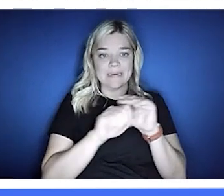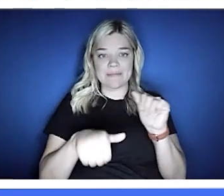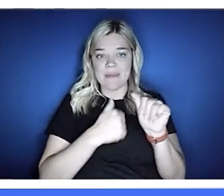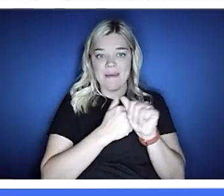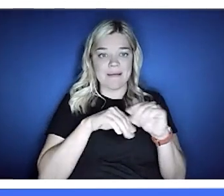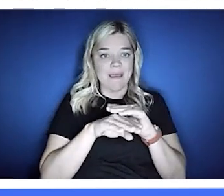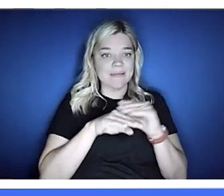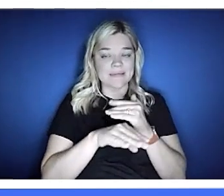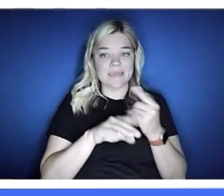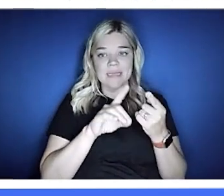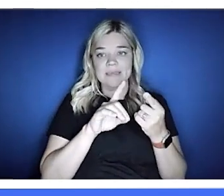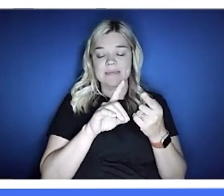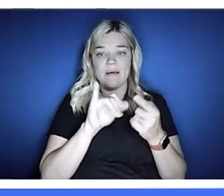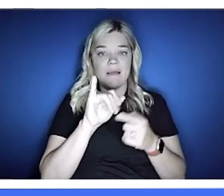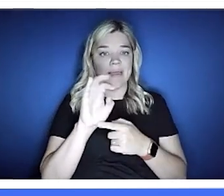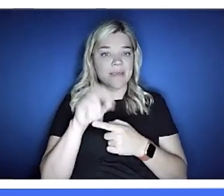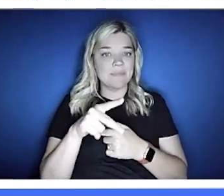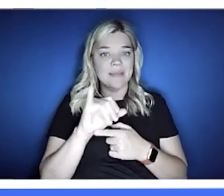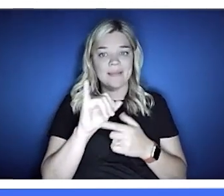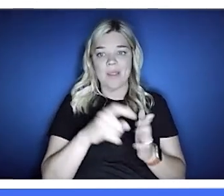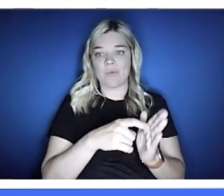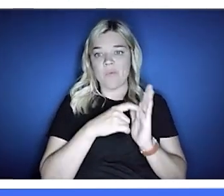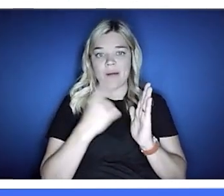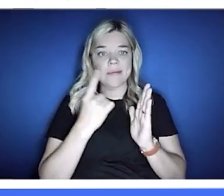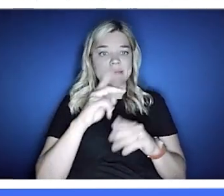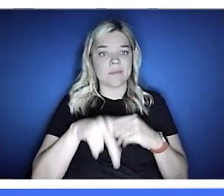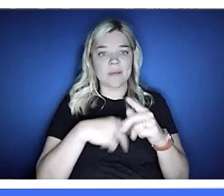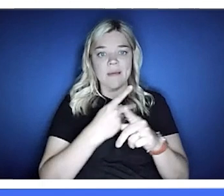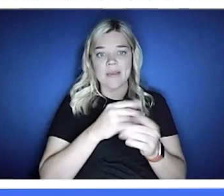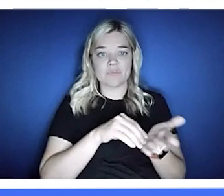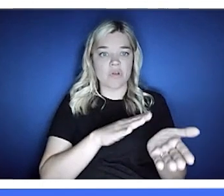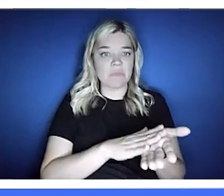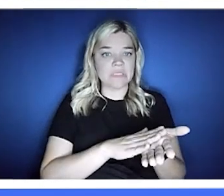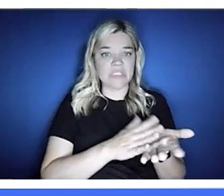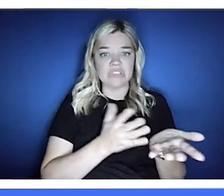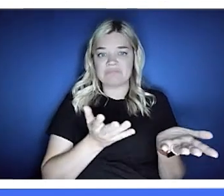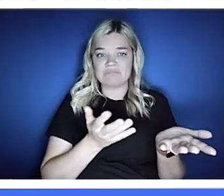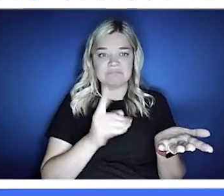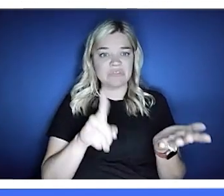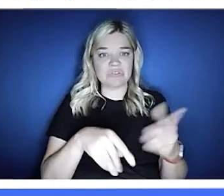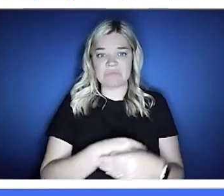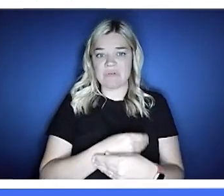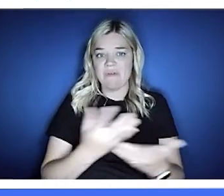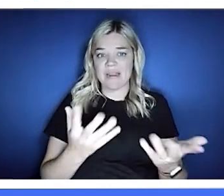to an IEP requiring some kind of documentation. Providing it to everyone is really great support.